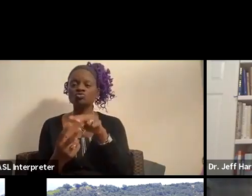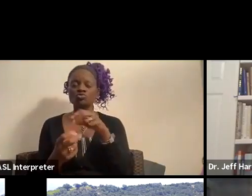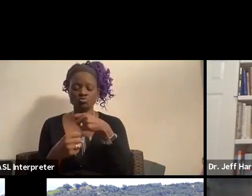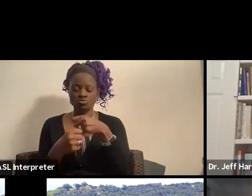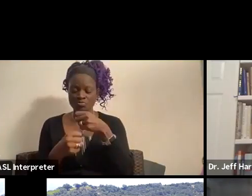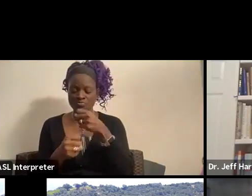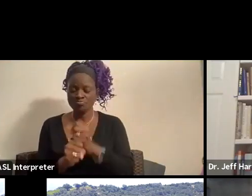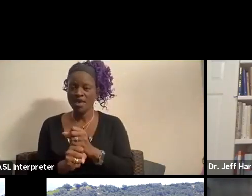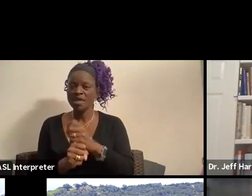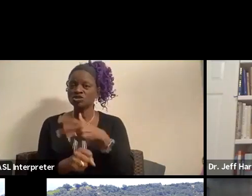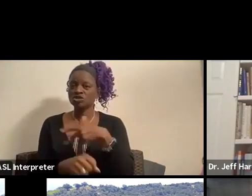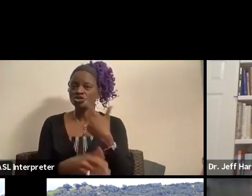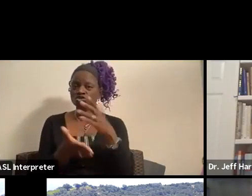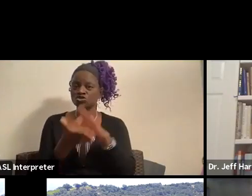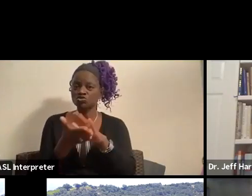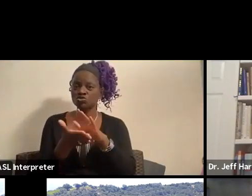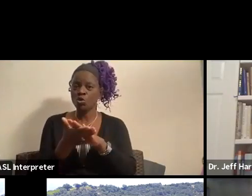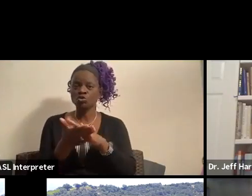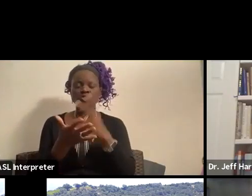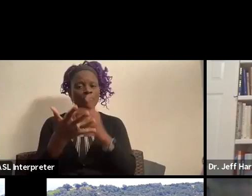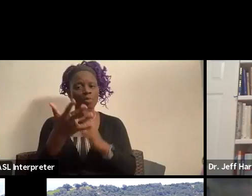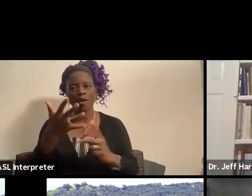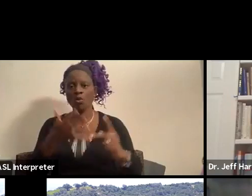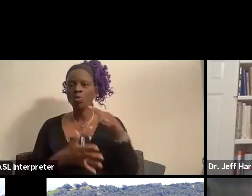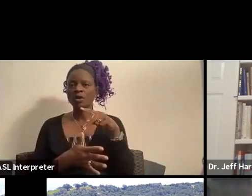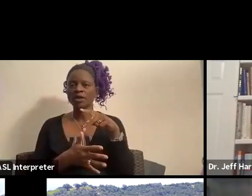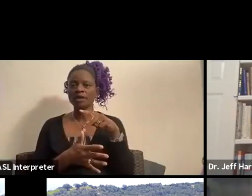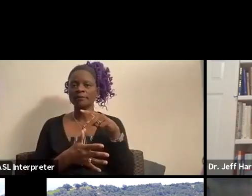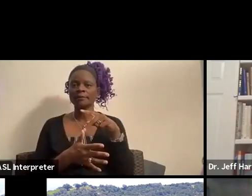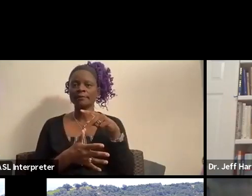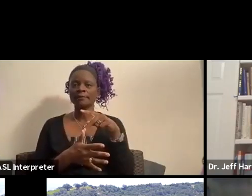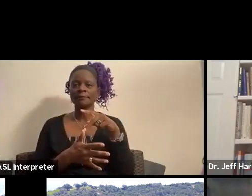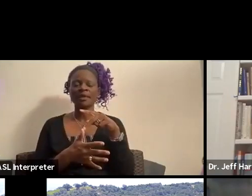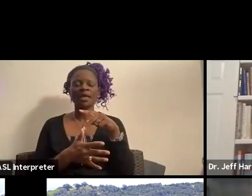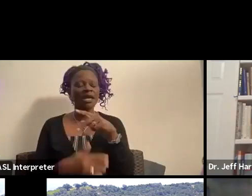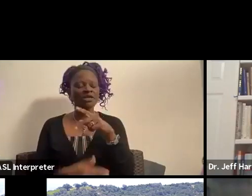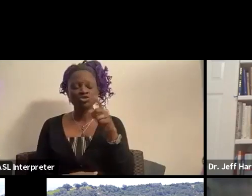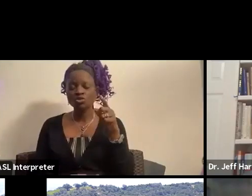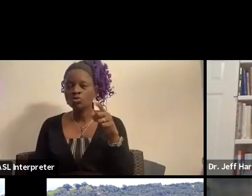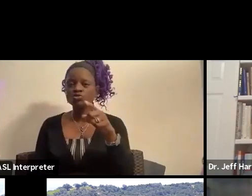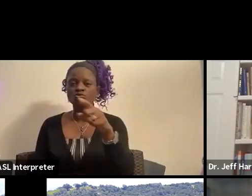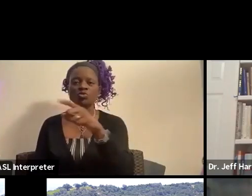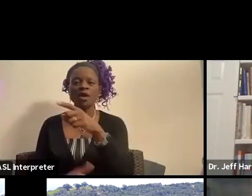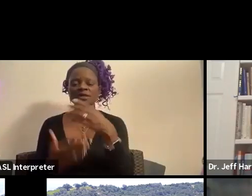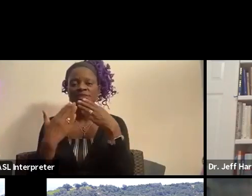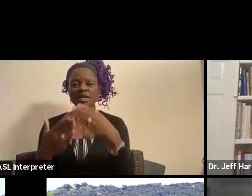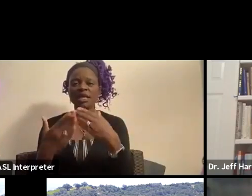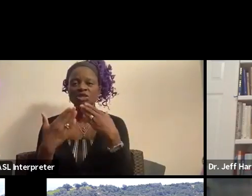because we can't do this if we don't have our the key staff people in place.